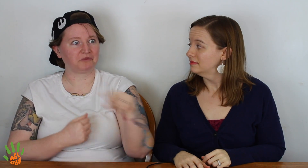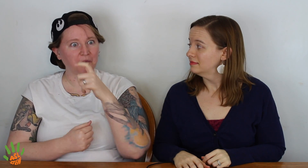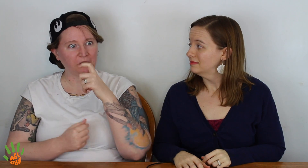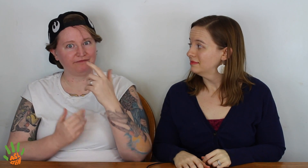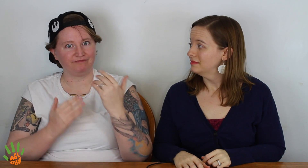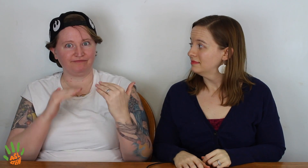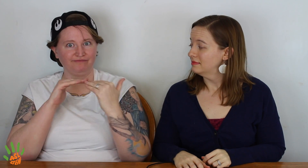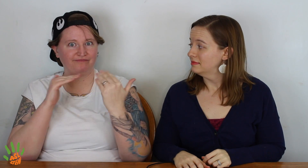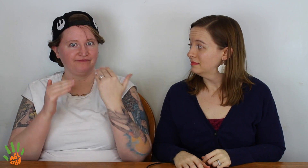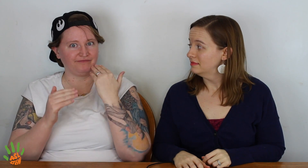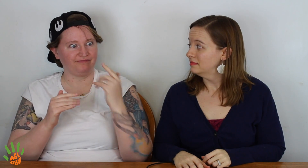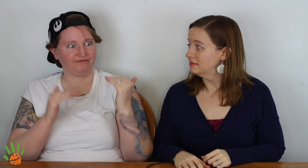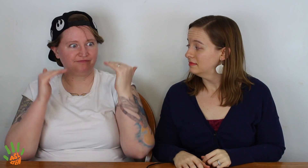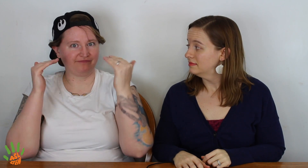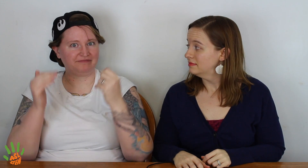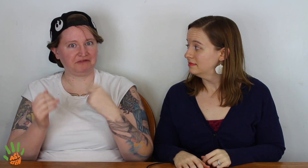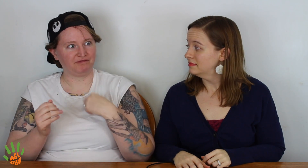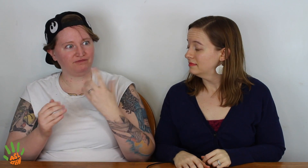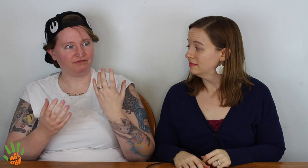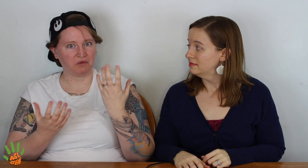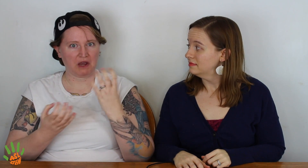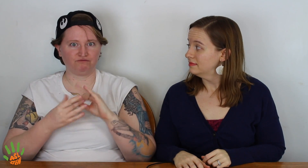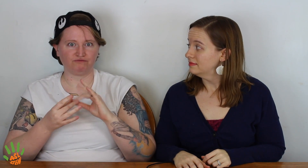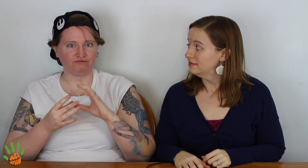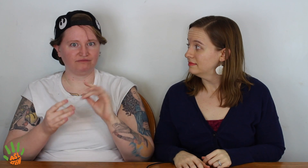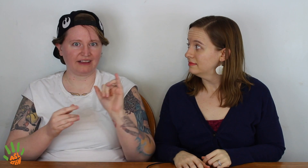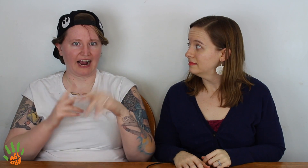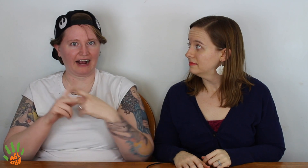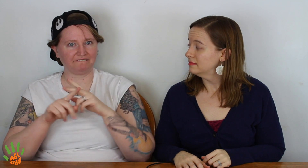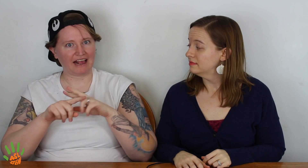I'm with my peers who both have higher vocabulary levels